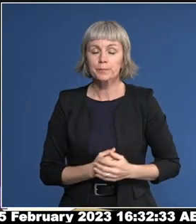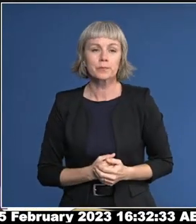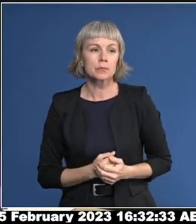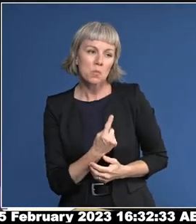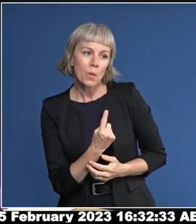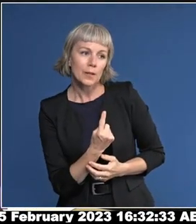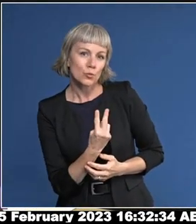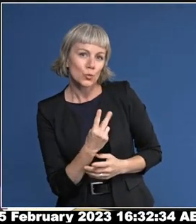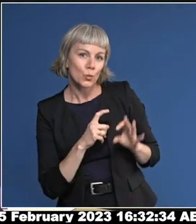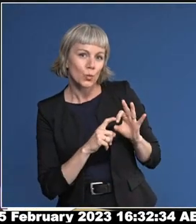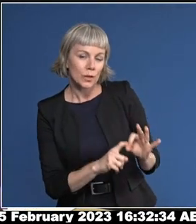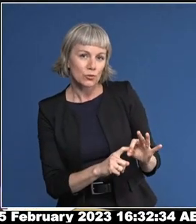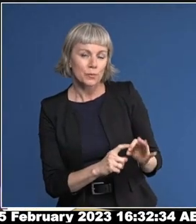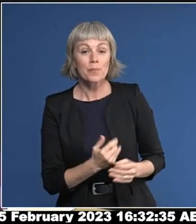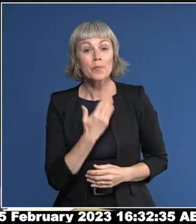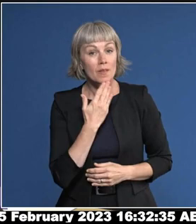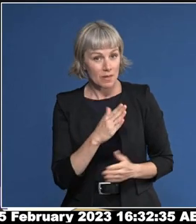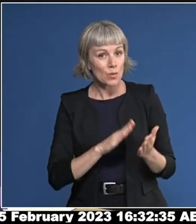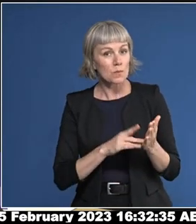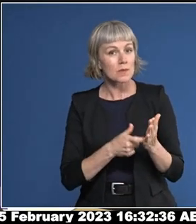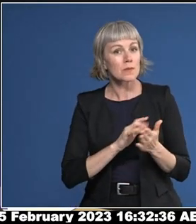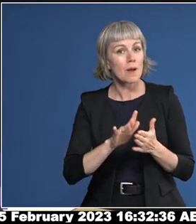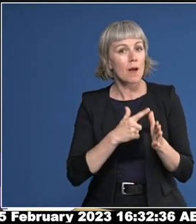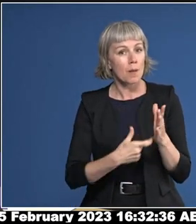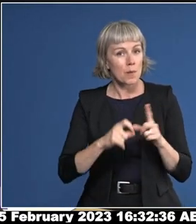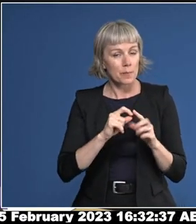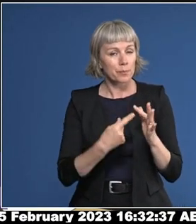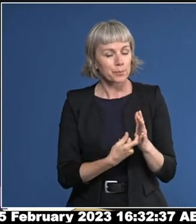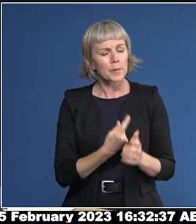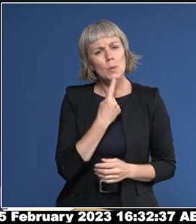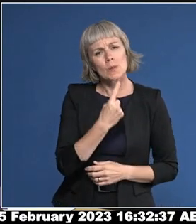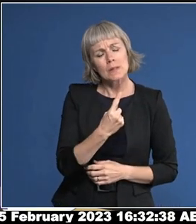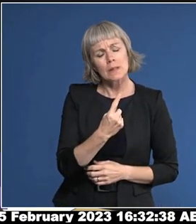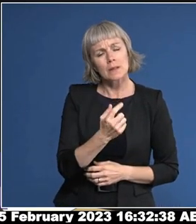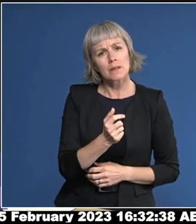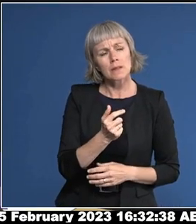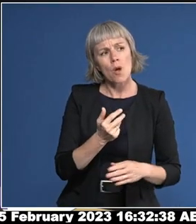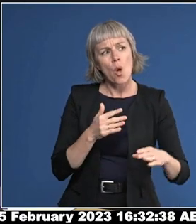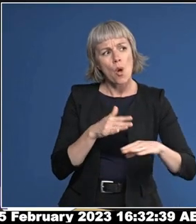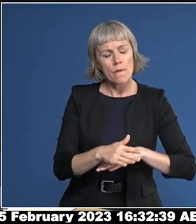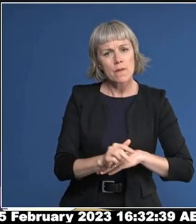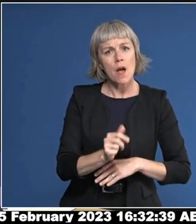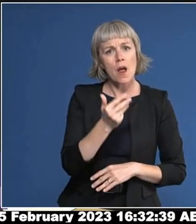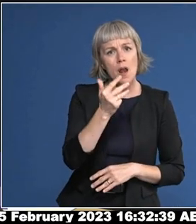questions. Mr Harper, thank you. You say that you have got 900 - over 900 provider members.